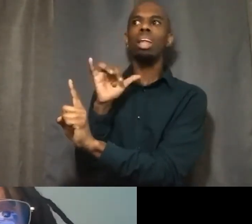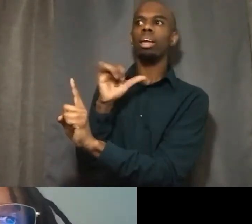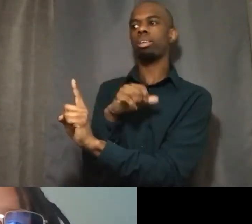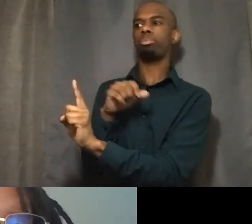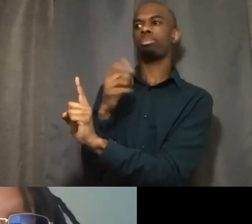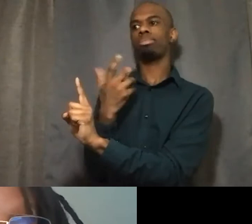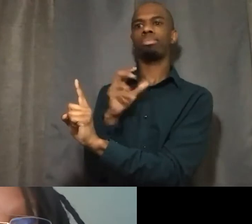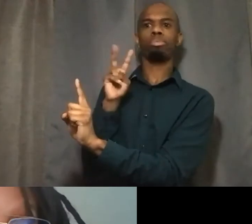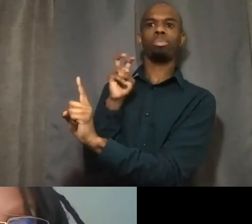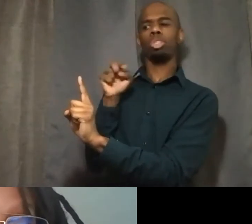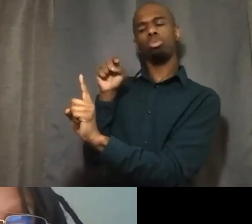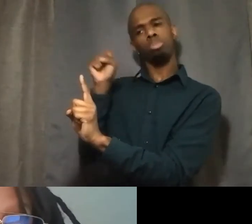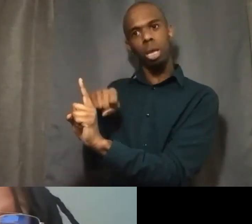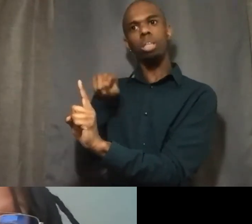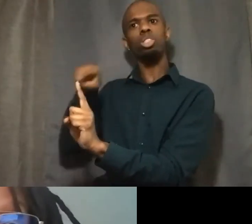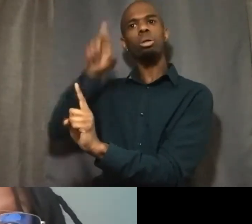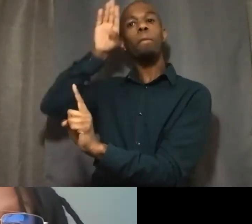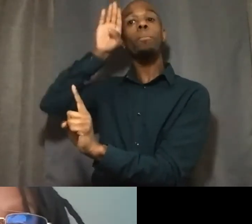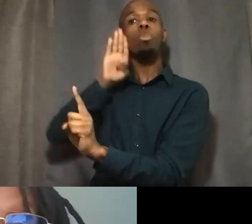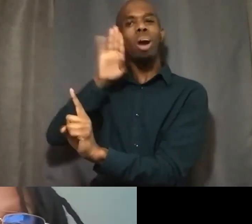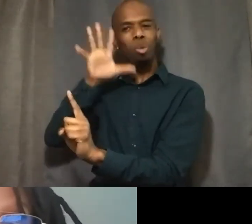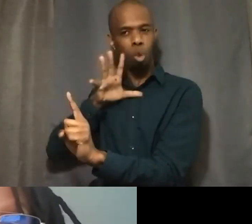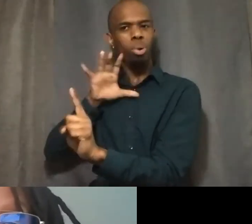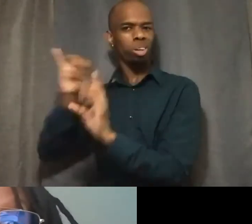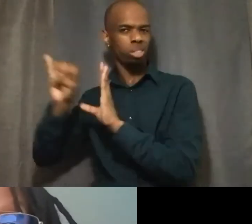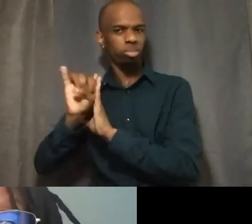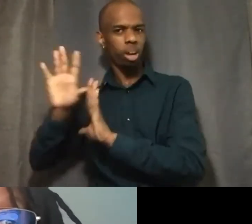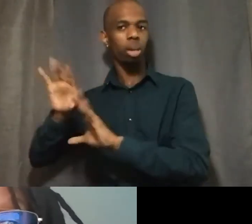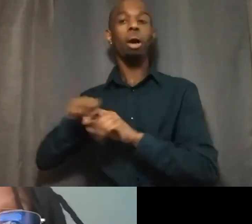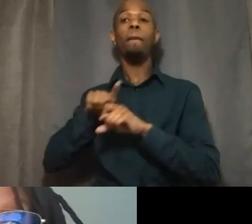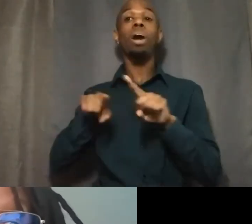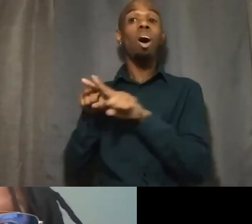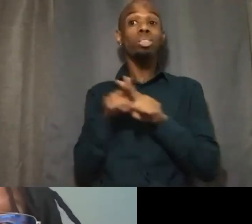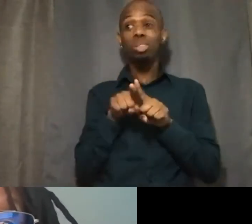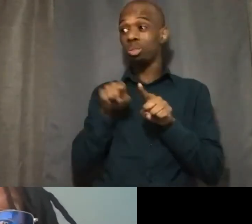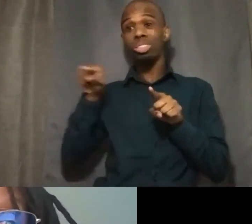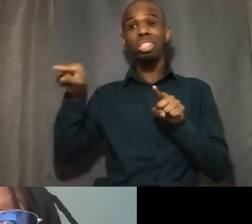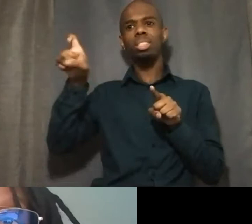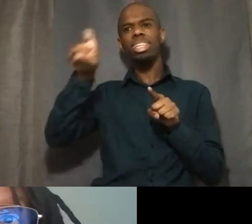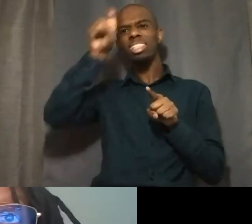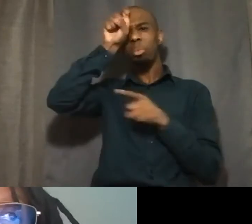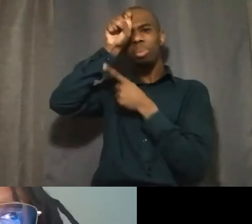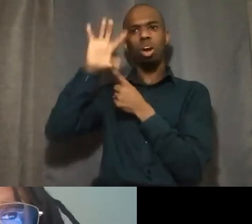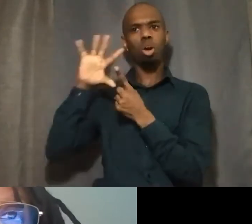a brown woman, but then being Egyptian and having an Egyptian accent.